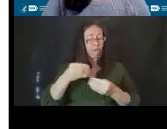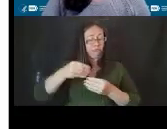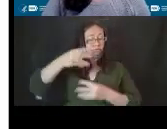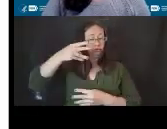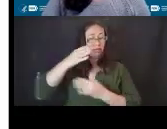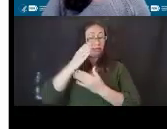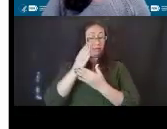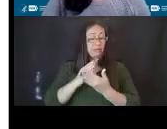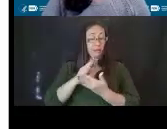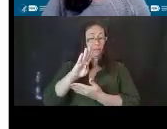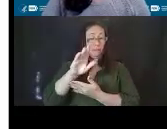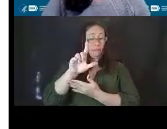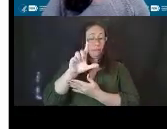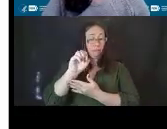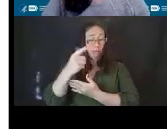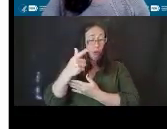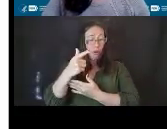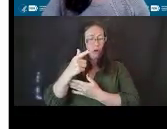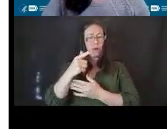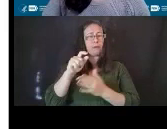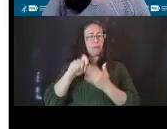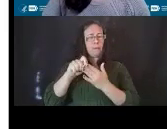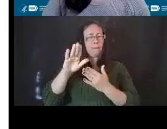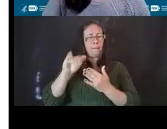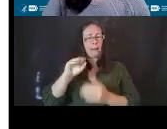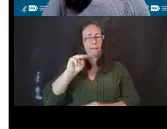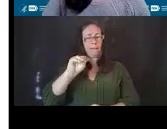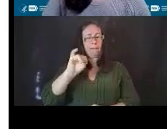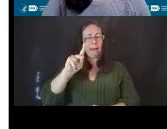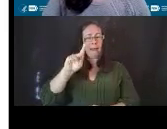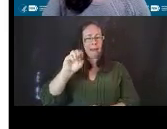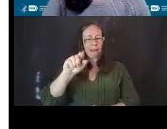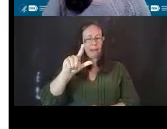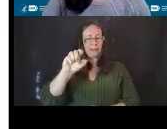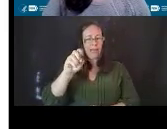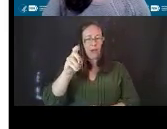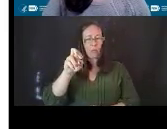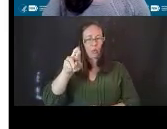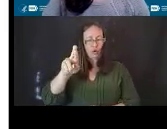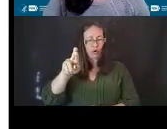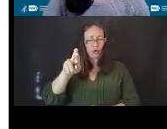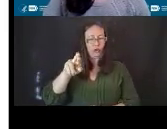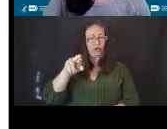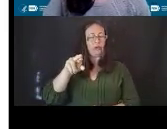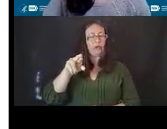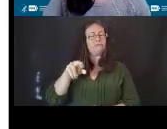and so the NIH website is a useful resource to help find this information.